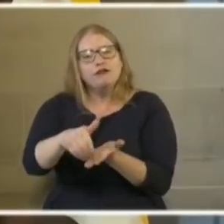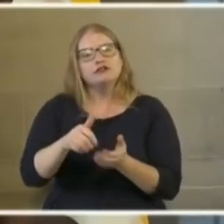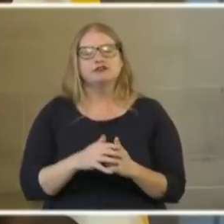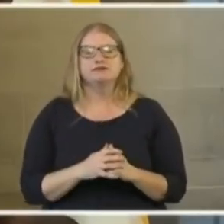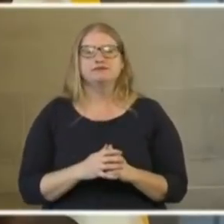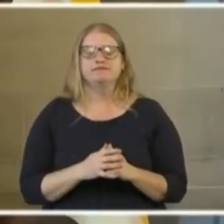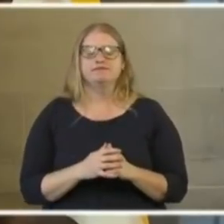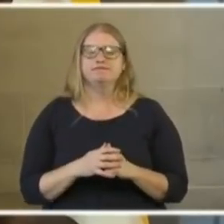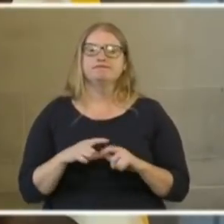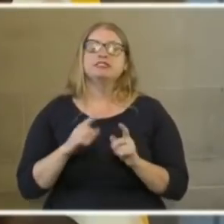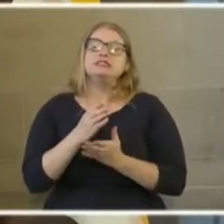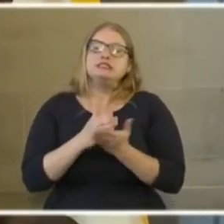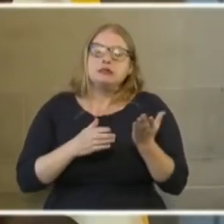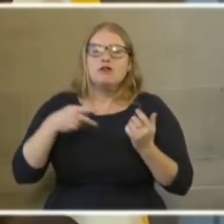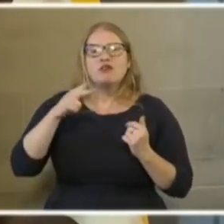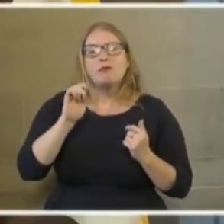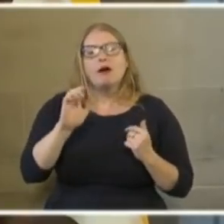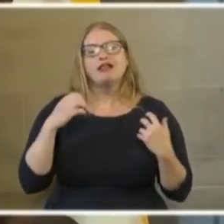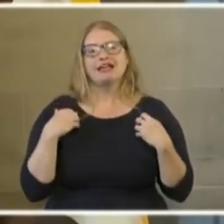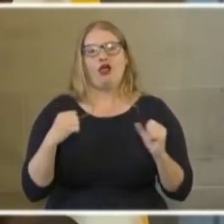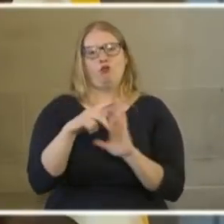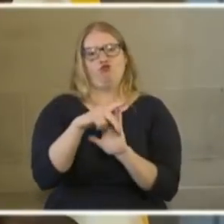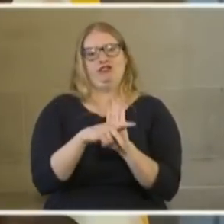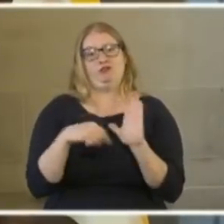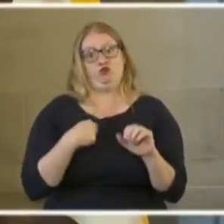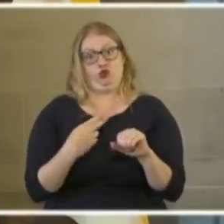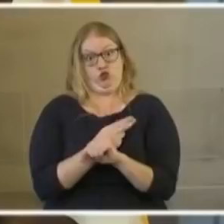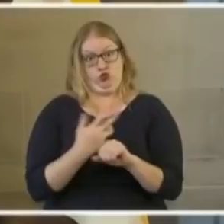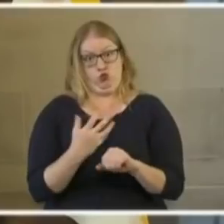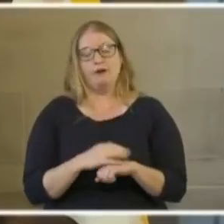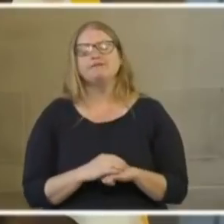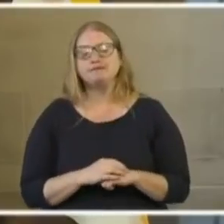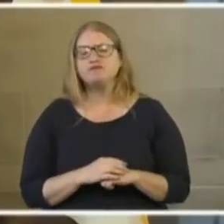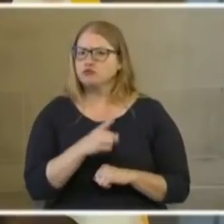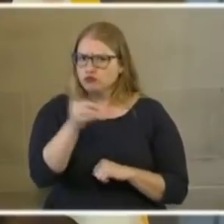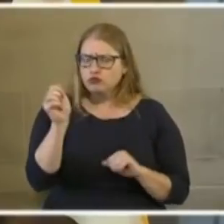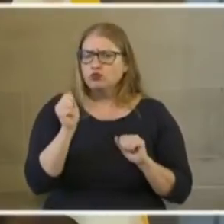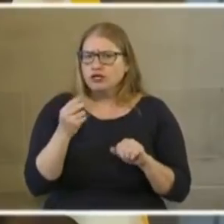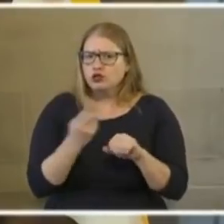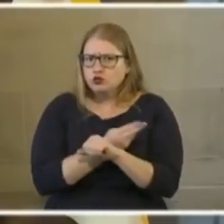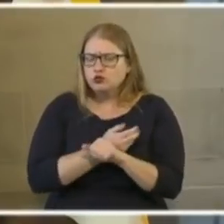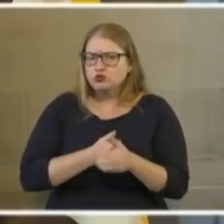KEEP TRACK OF ALL OF THESE LISTS AND SCHEDULES ESPECIALLY WHEN THEY MAY CHANGE.